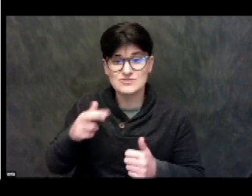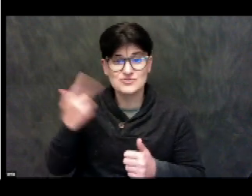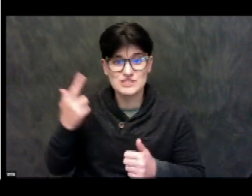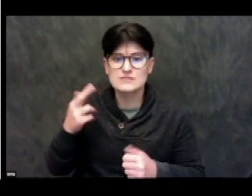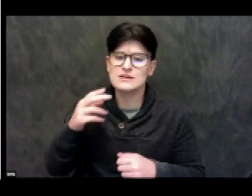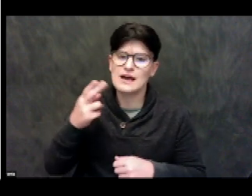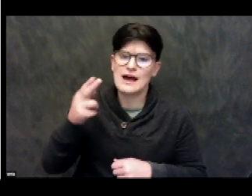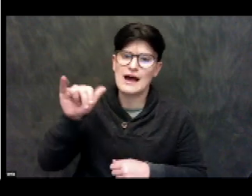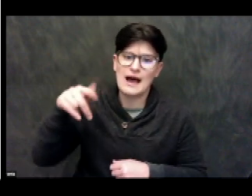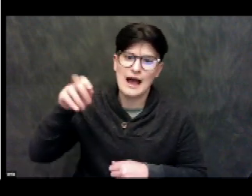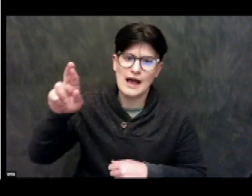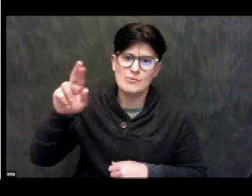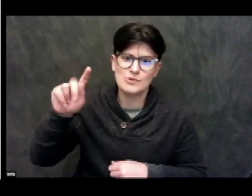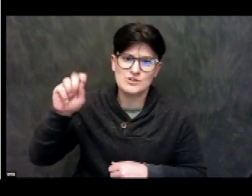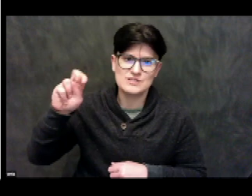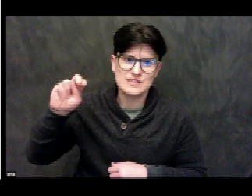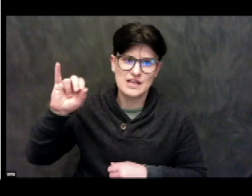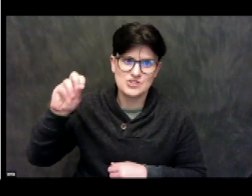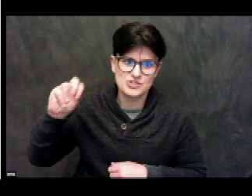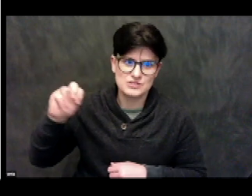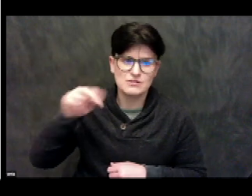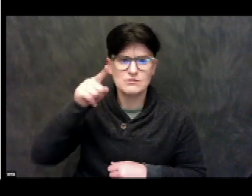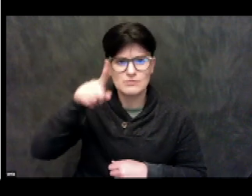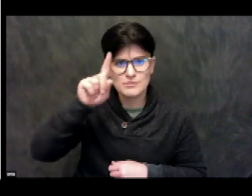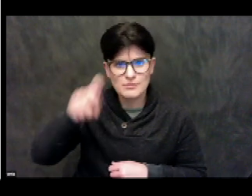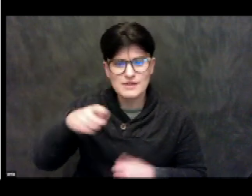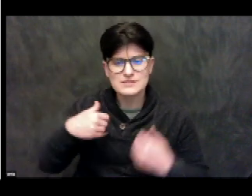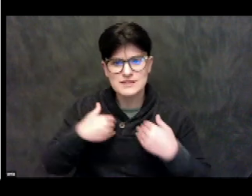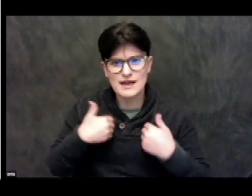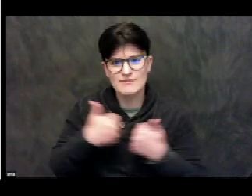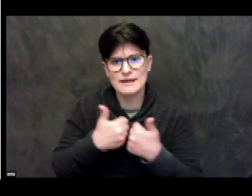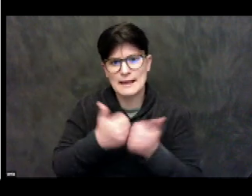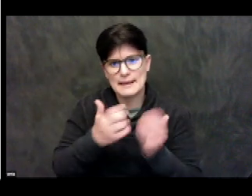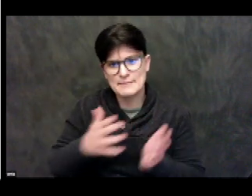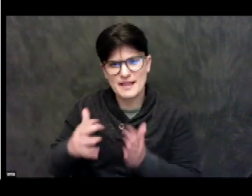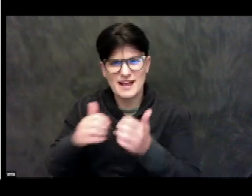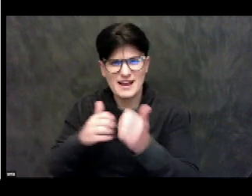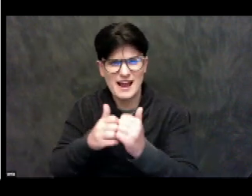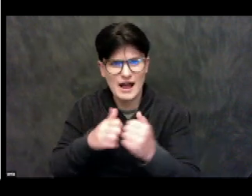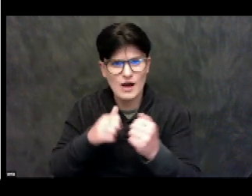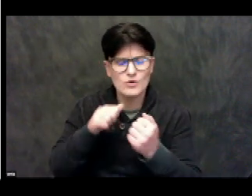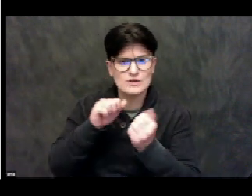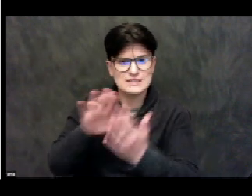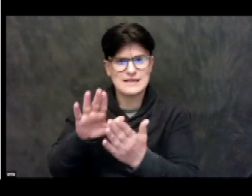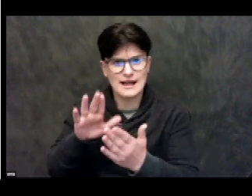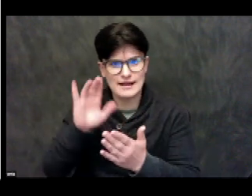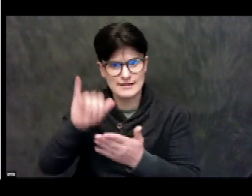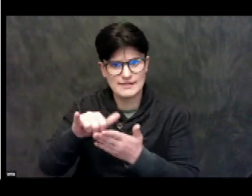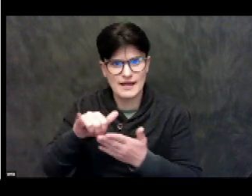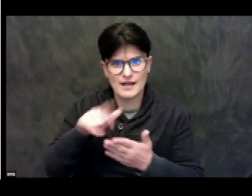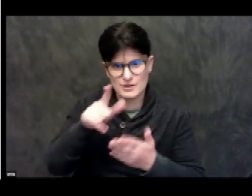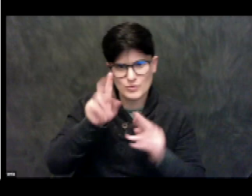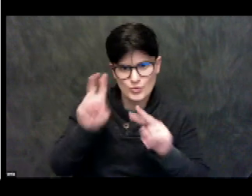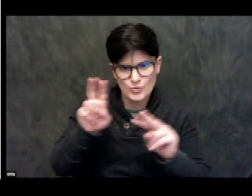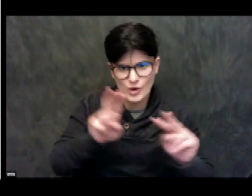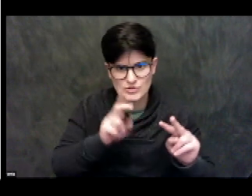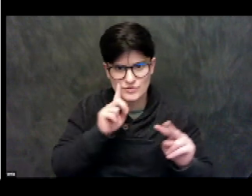attack what's occurring and being on the lookout for it. There's other symptoms such as flushing.